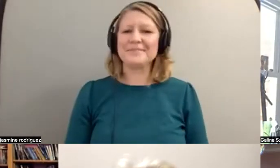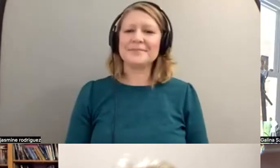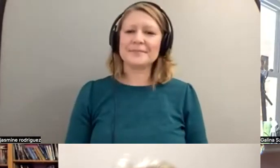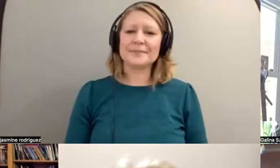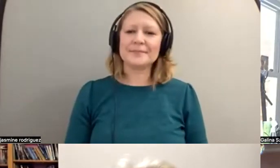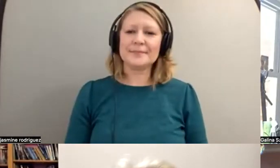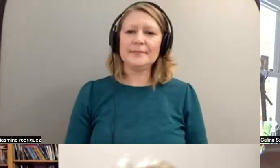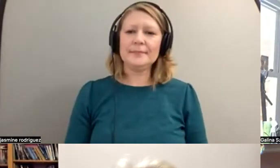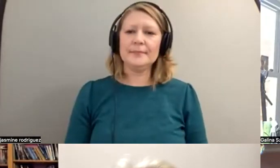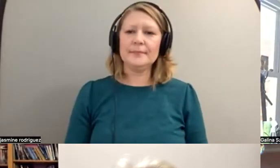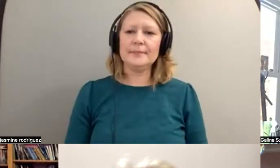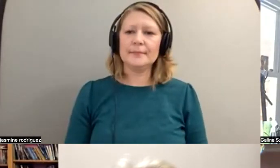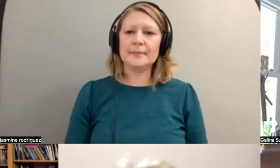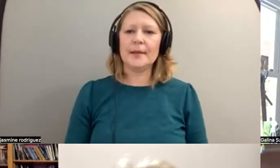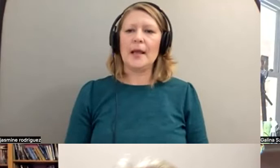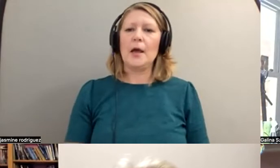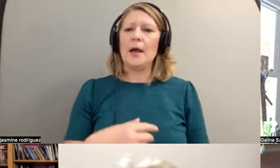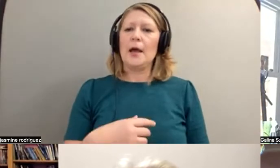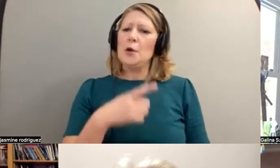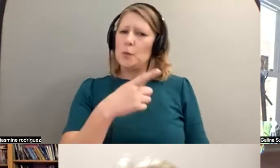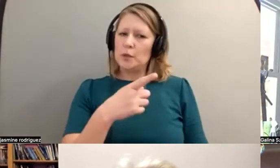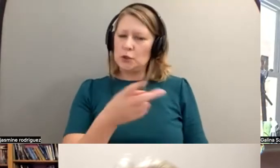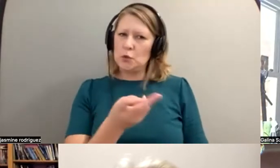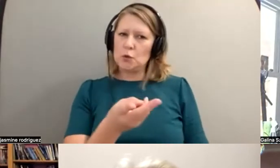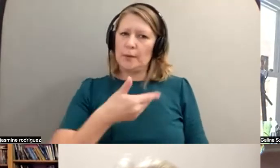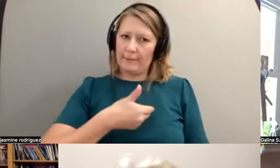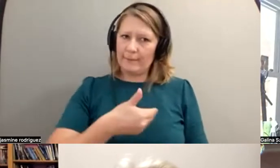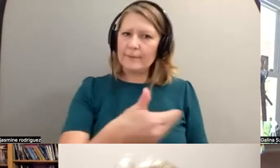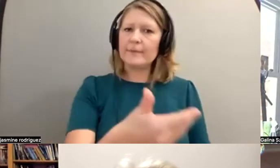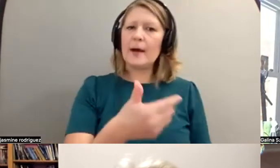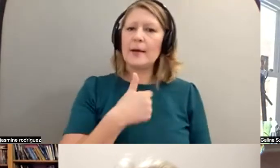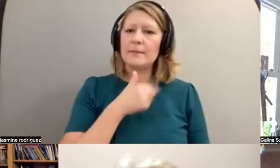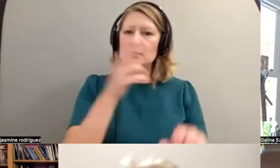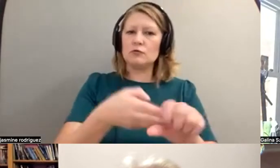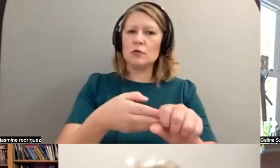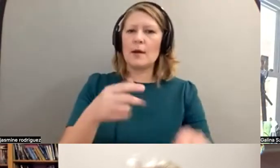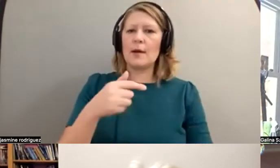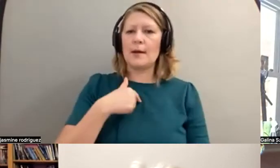that when you invited me I looked at your mission, on your website,